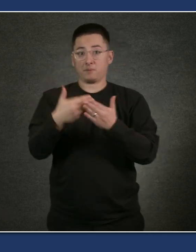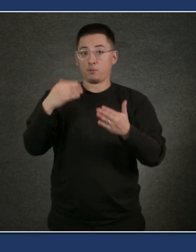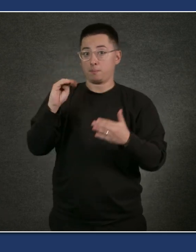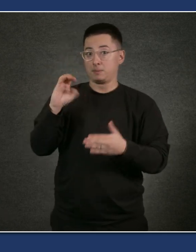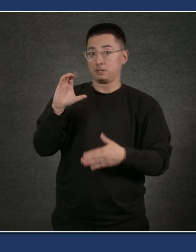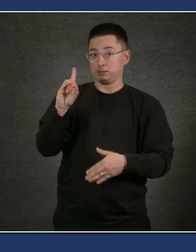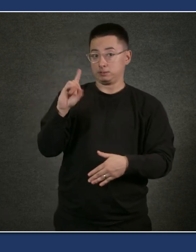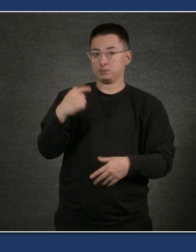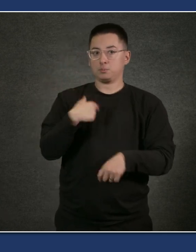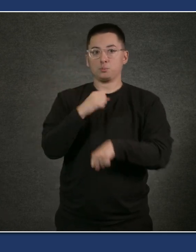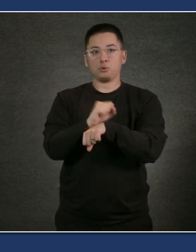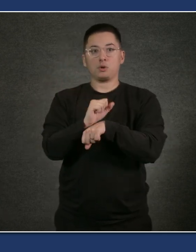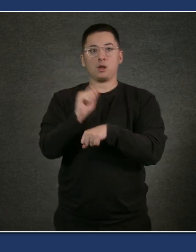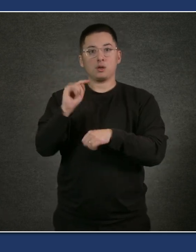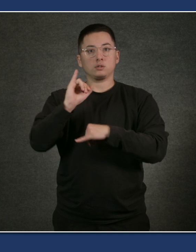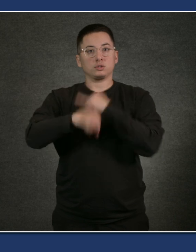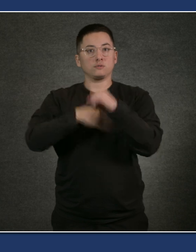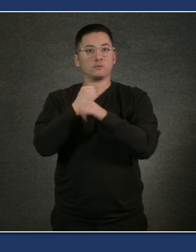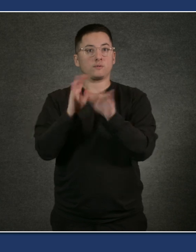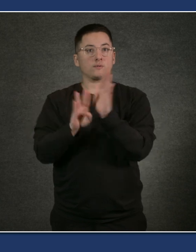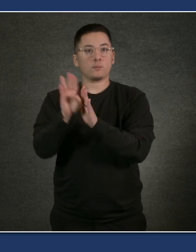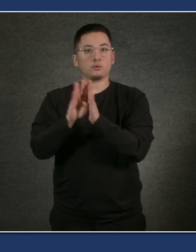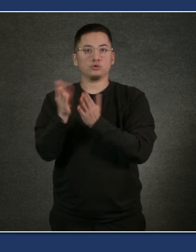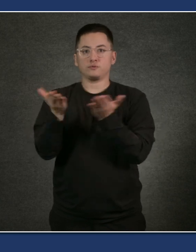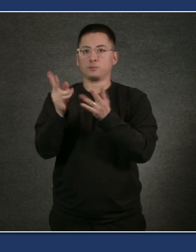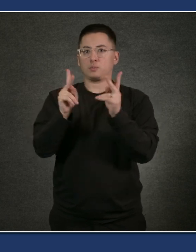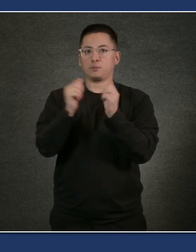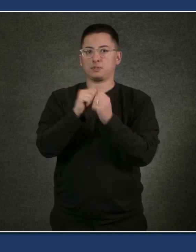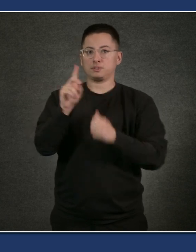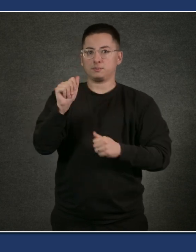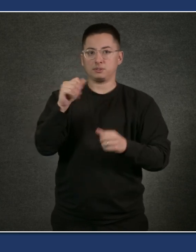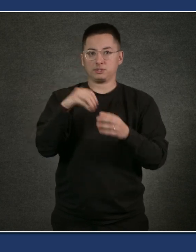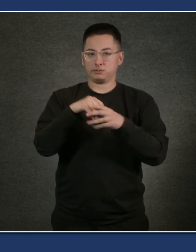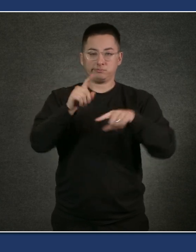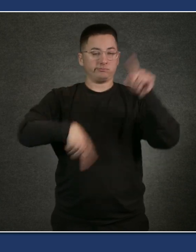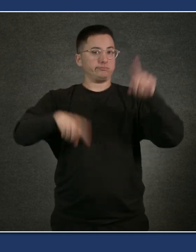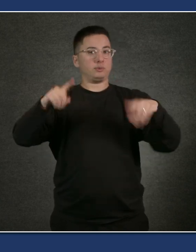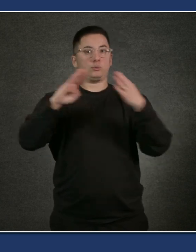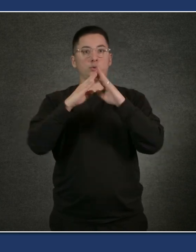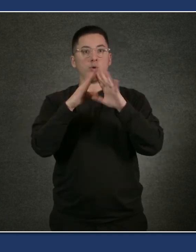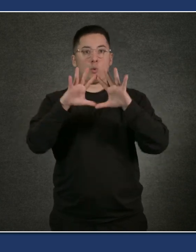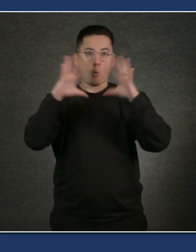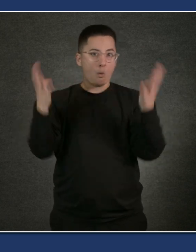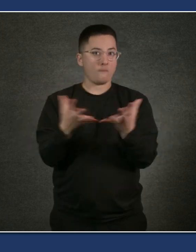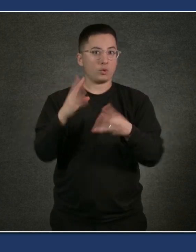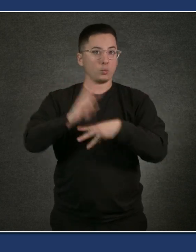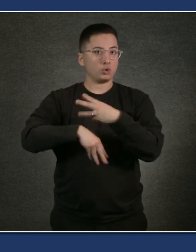serving people with disabilities and diverse communities around the globe. I now have the opportunity to go back to that work,